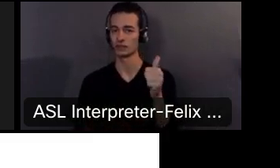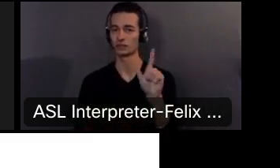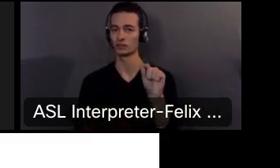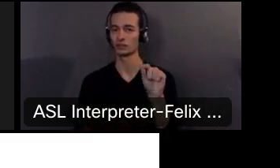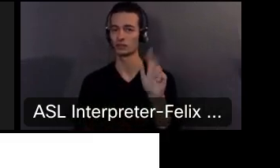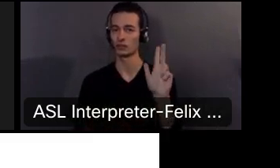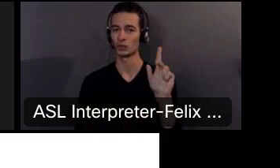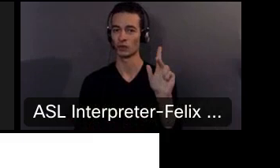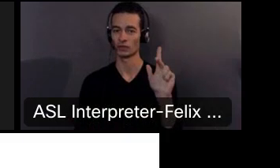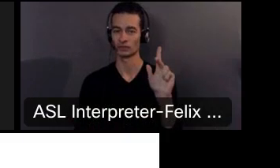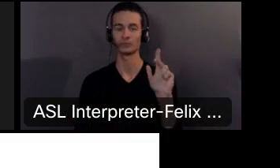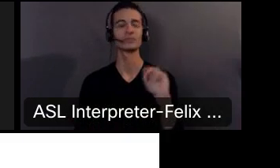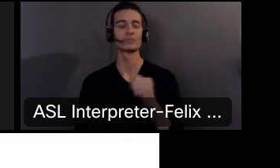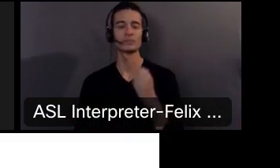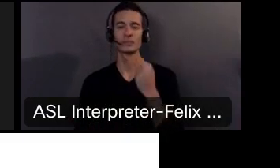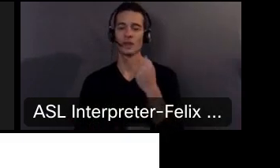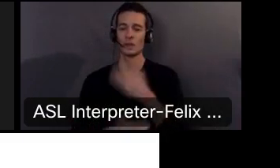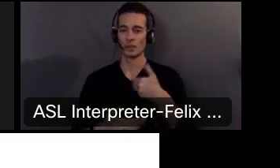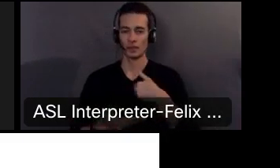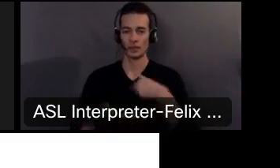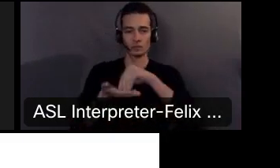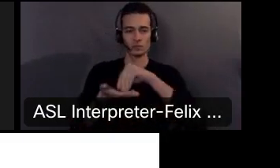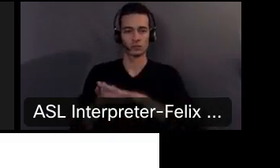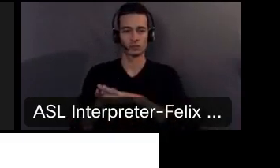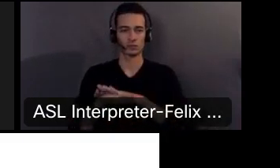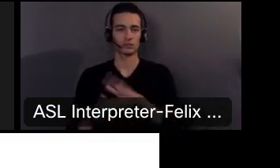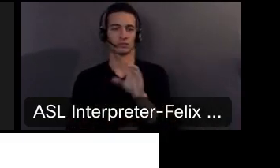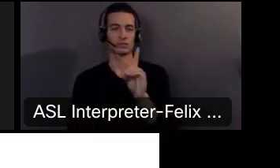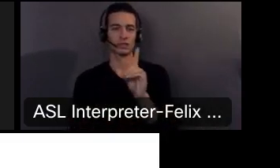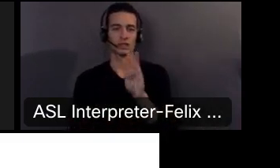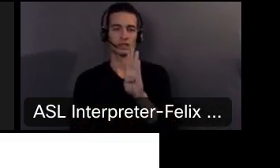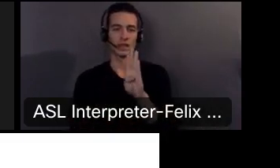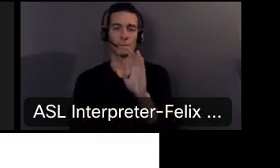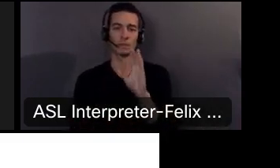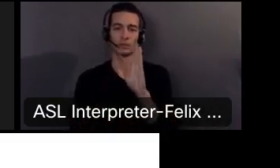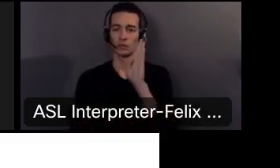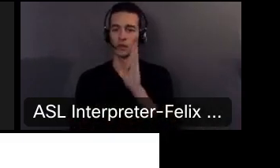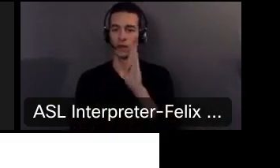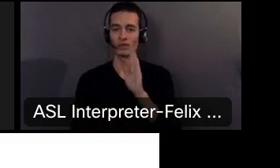Please note for the record that Deborah Brown is representing Dr Mitchell cats and a voting capacity.